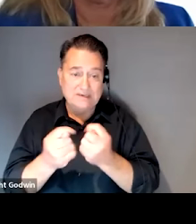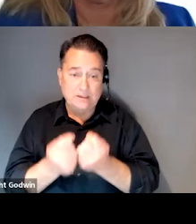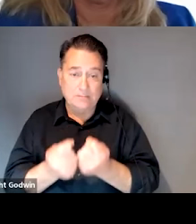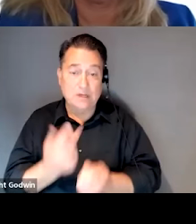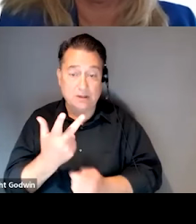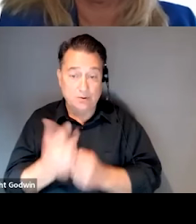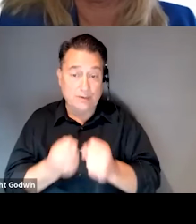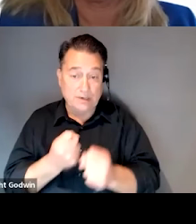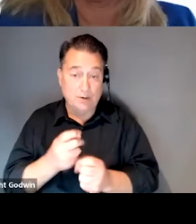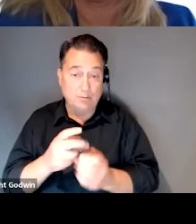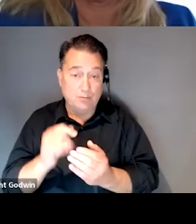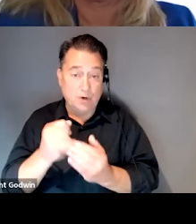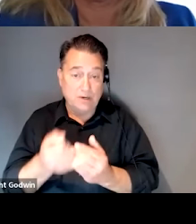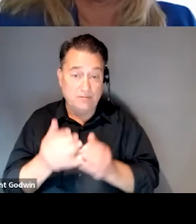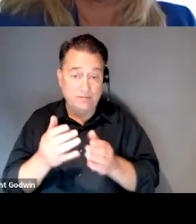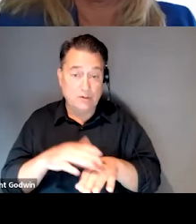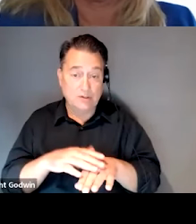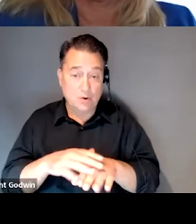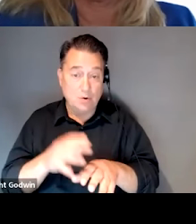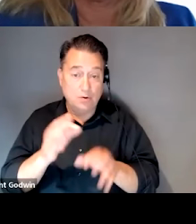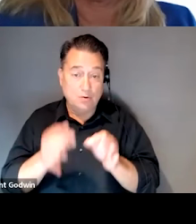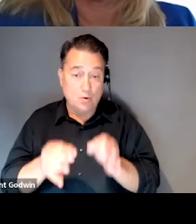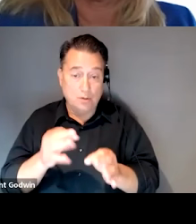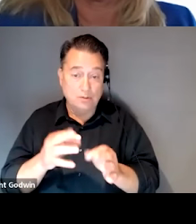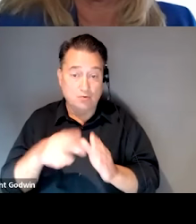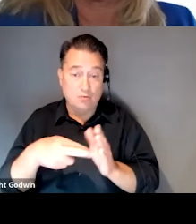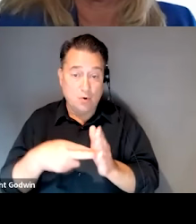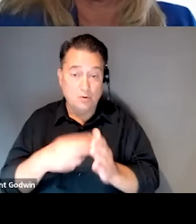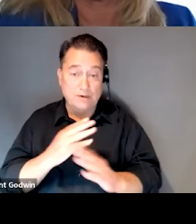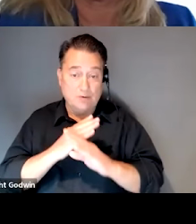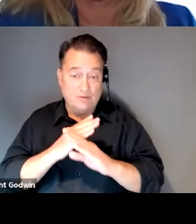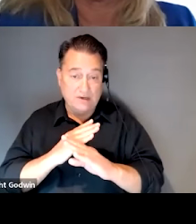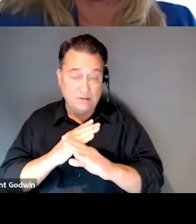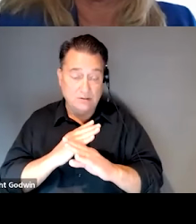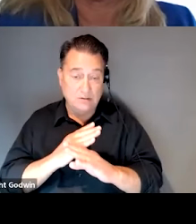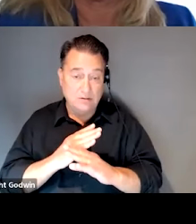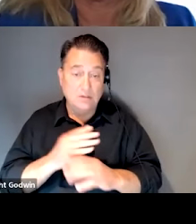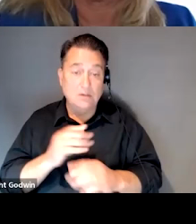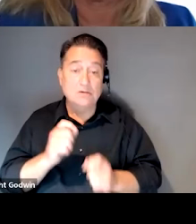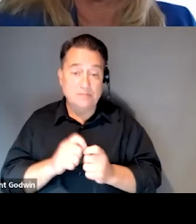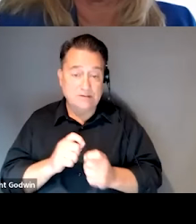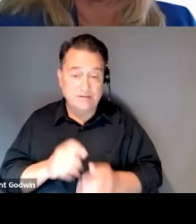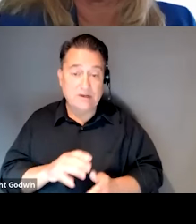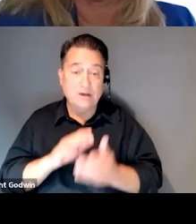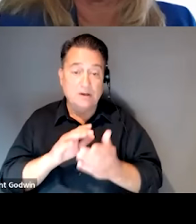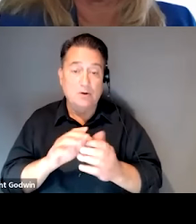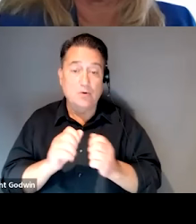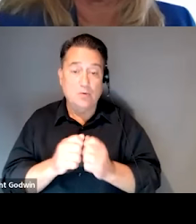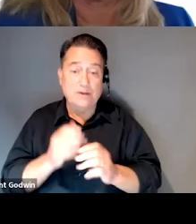that focused on court's role in preventions, specifically addressing the needs of families affected by prenatal substance exposure.